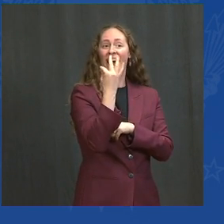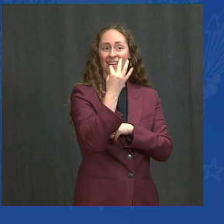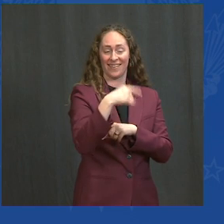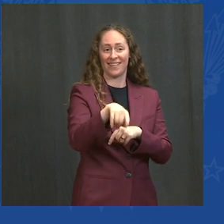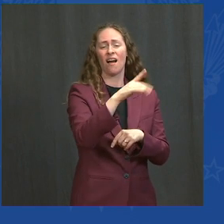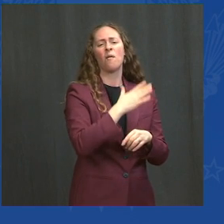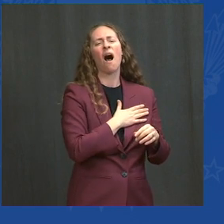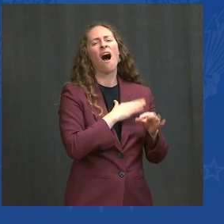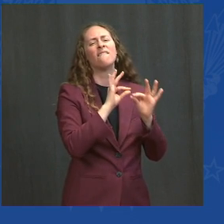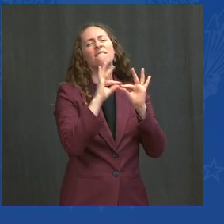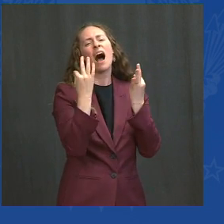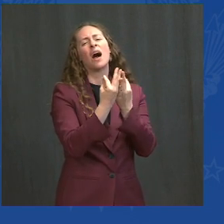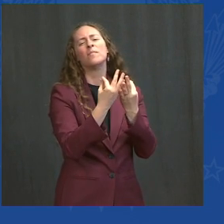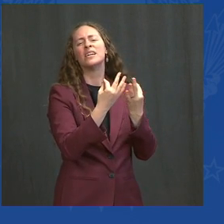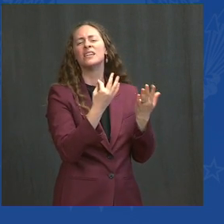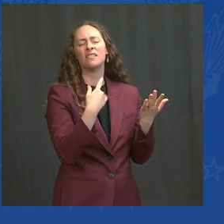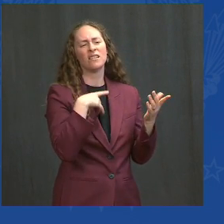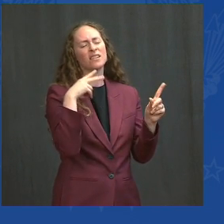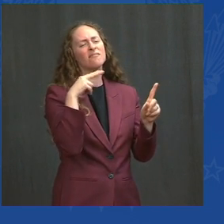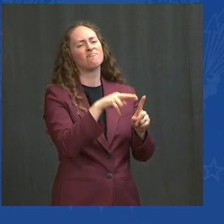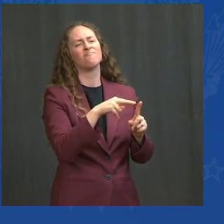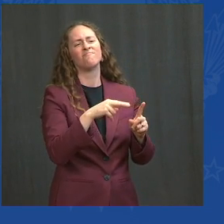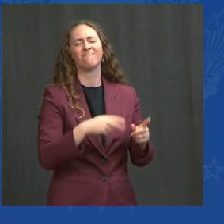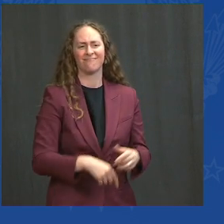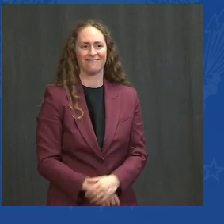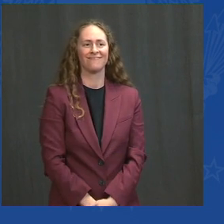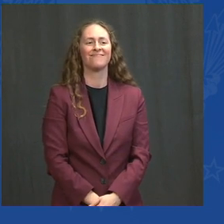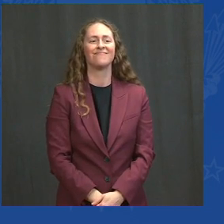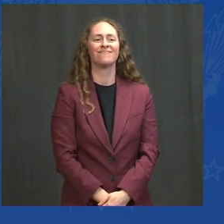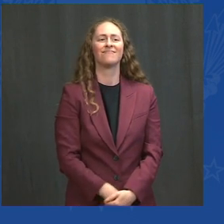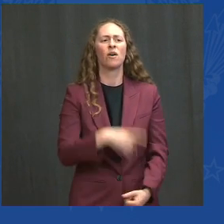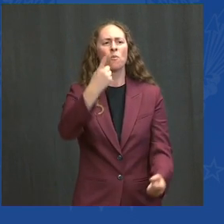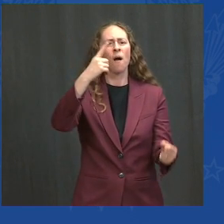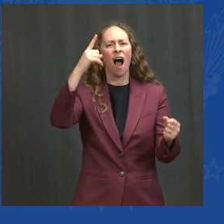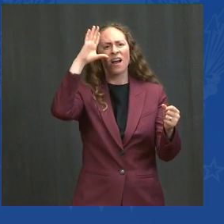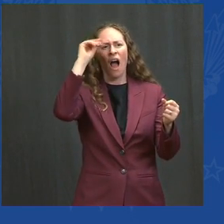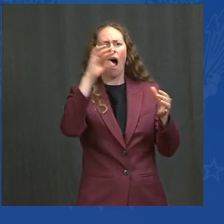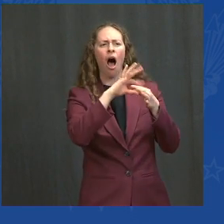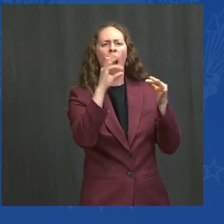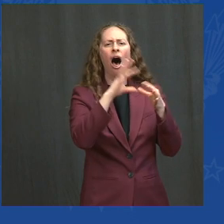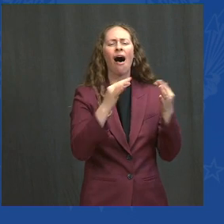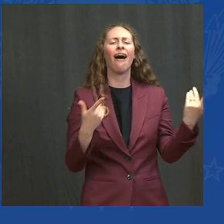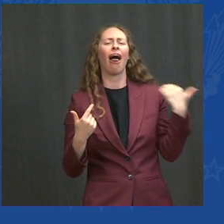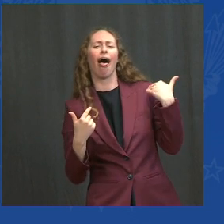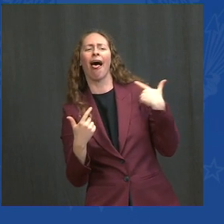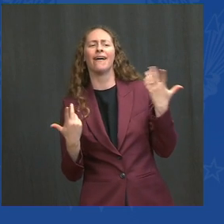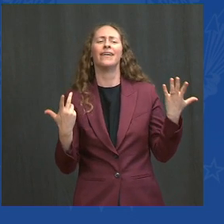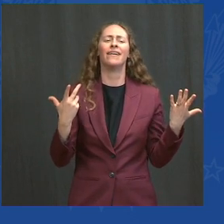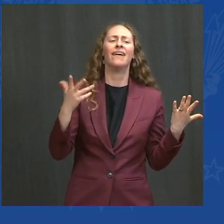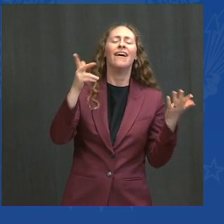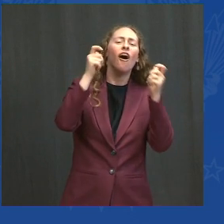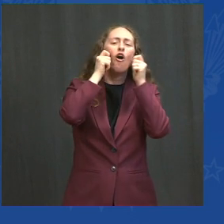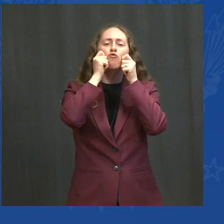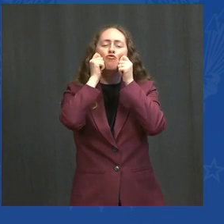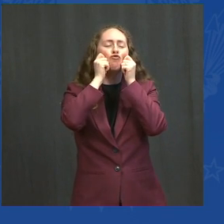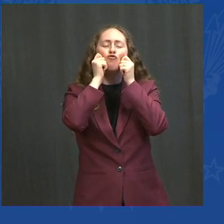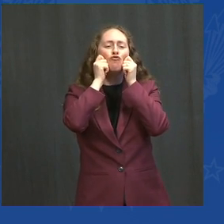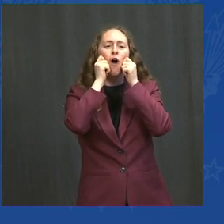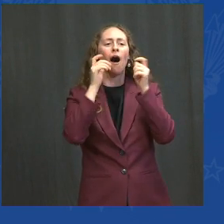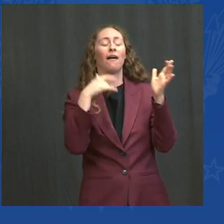And a guy named Angelo Negri came up, and he goes, "Joey, baby!" Grabs my cheek like that. And I thought they were going to shoot him. I really did.